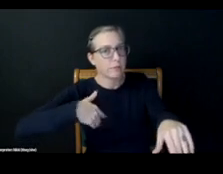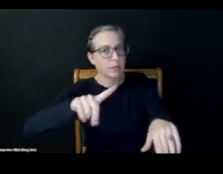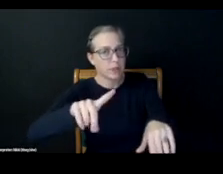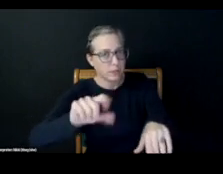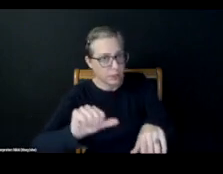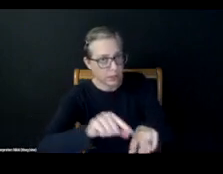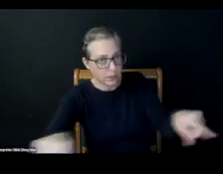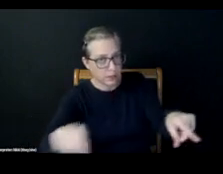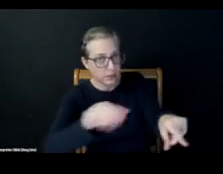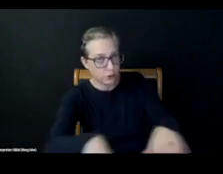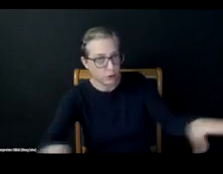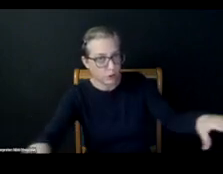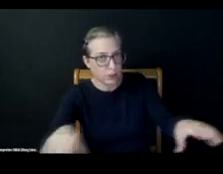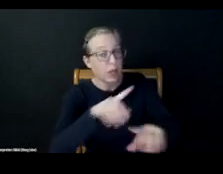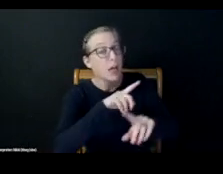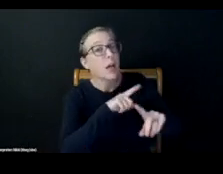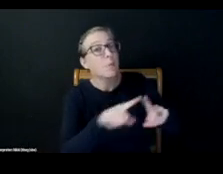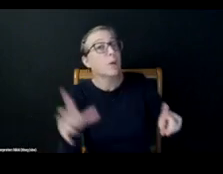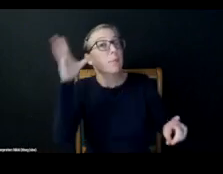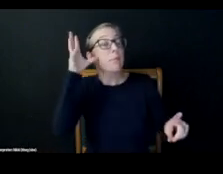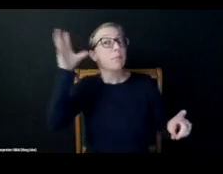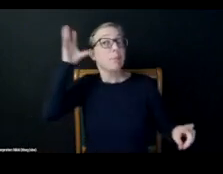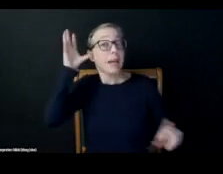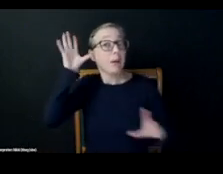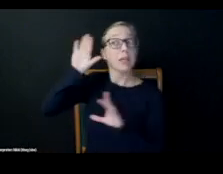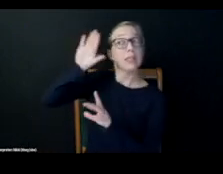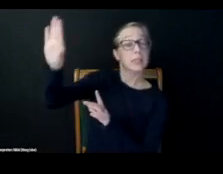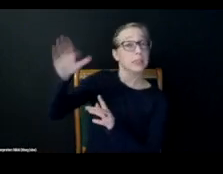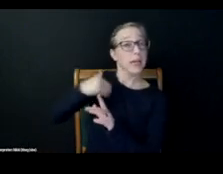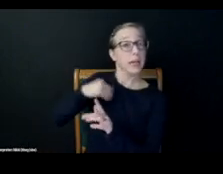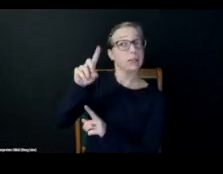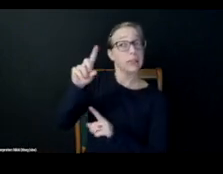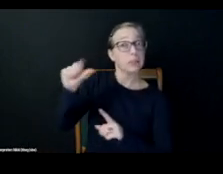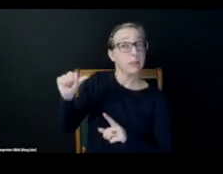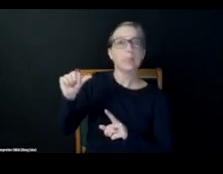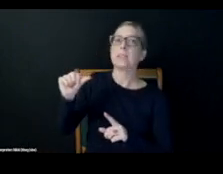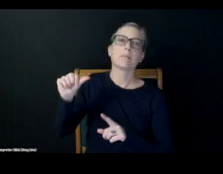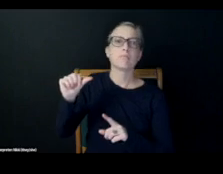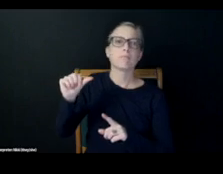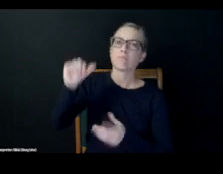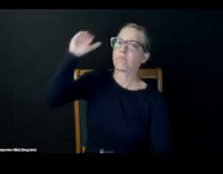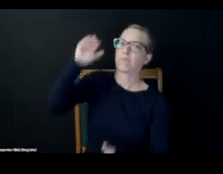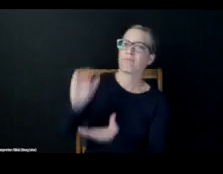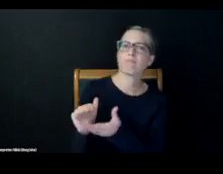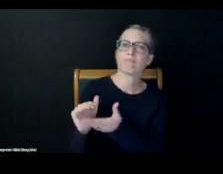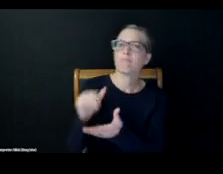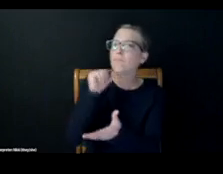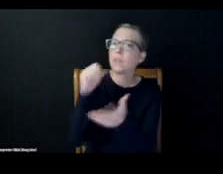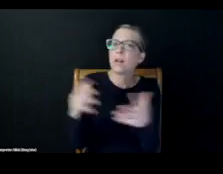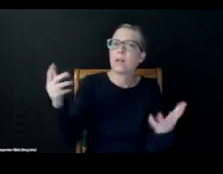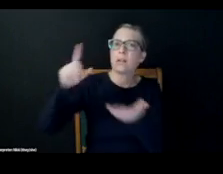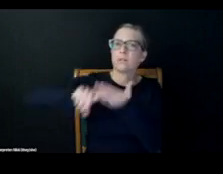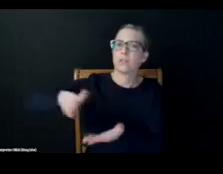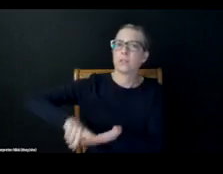immigrant families are less discussed and heard in public spaces. Those research focusing on